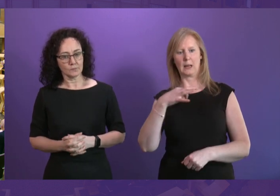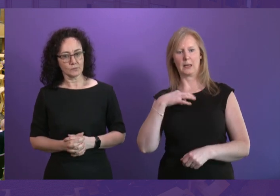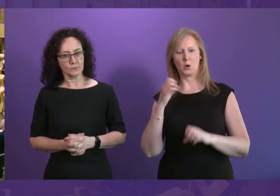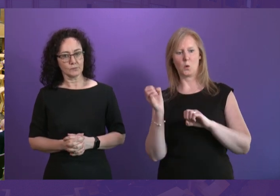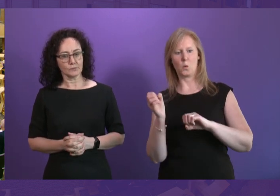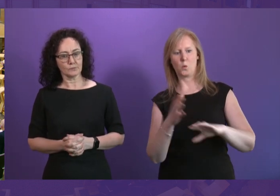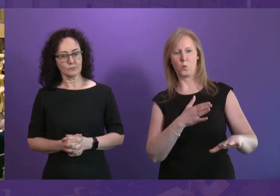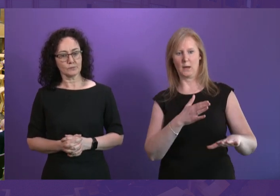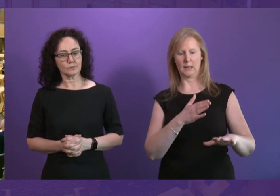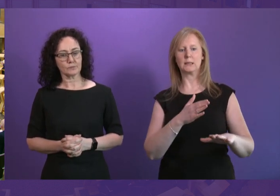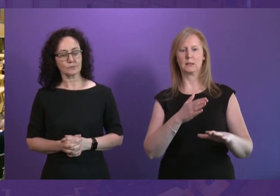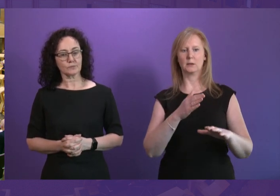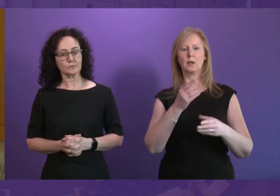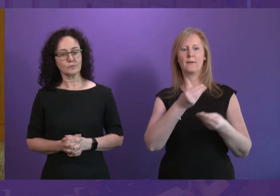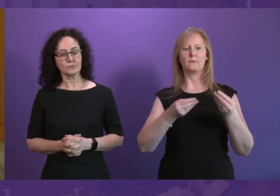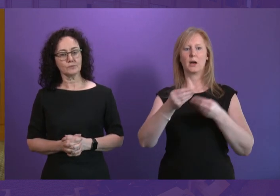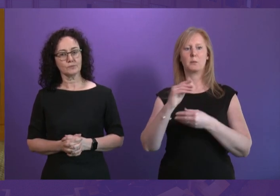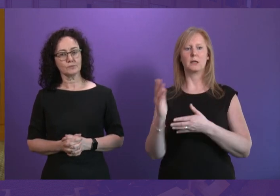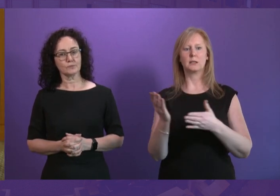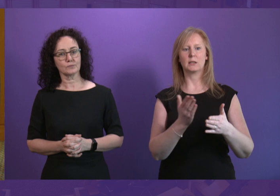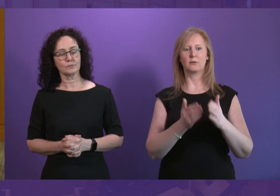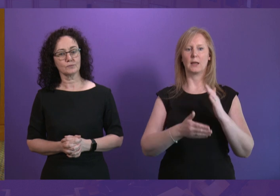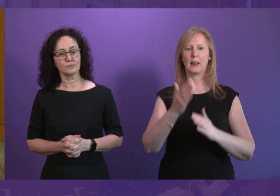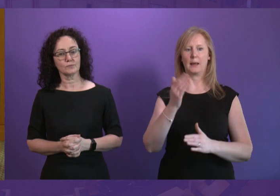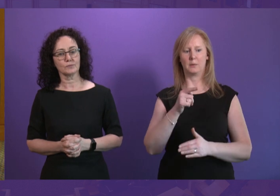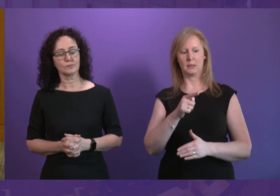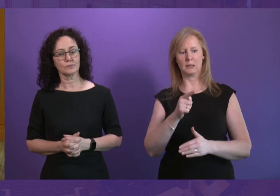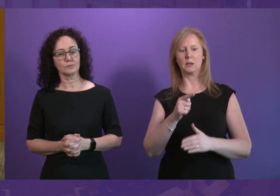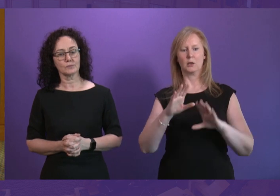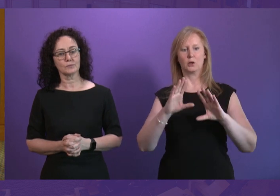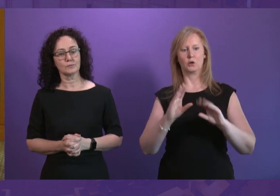Environmental Services ceased its services to the national health service, health boards